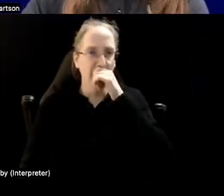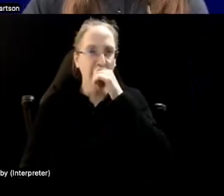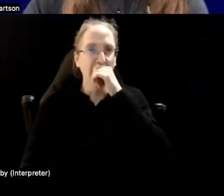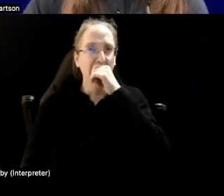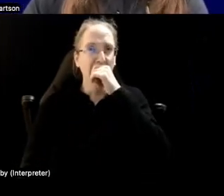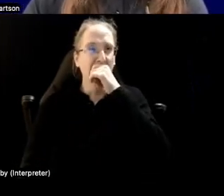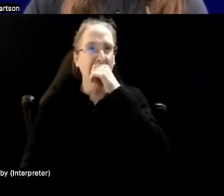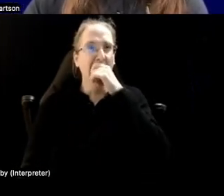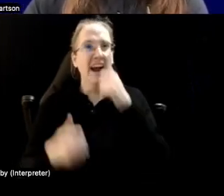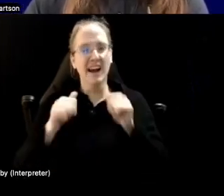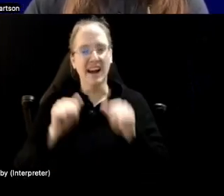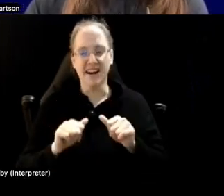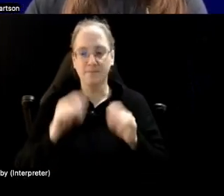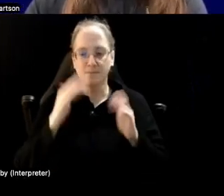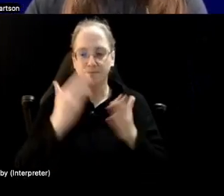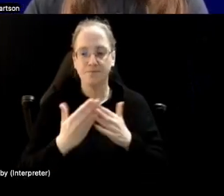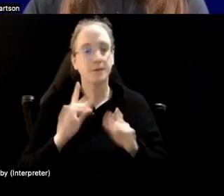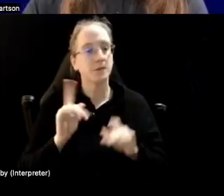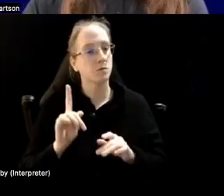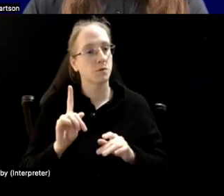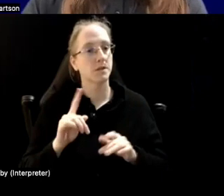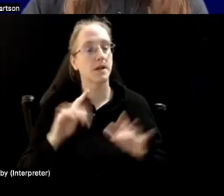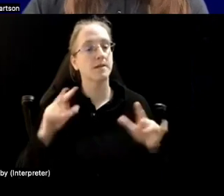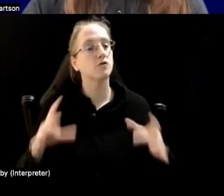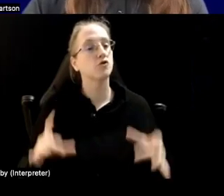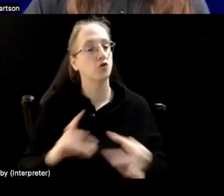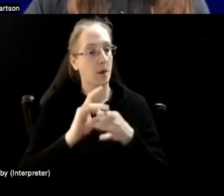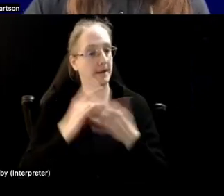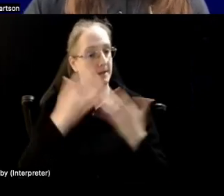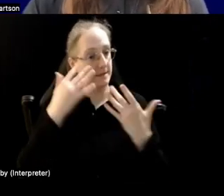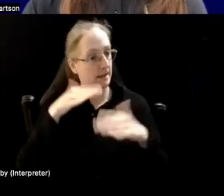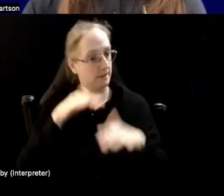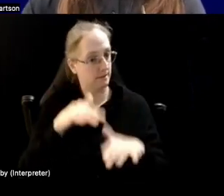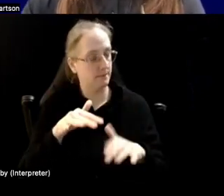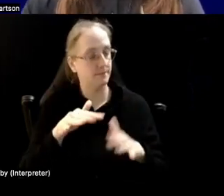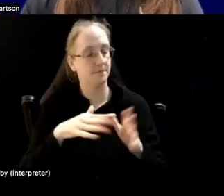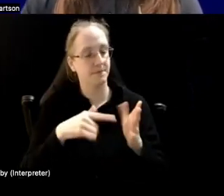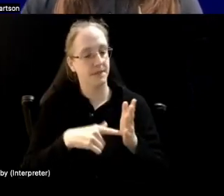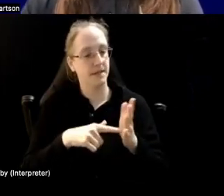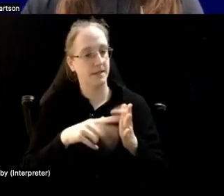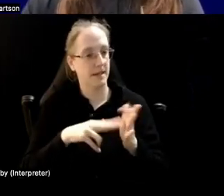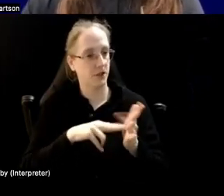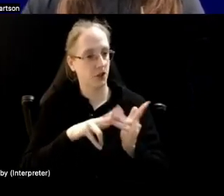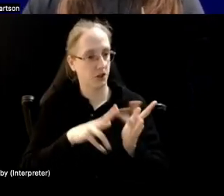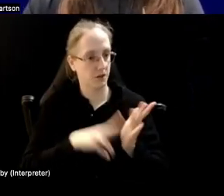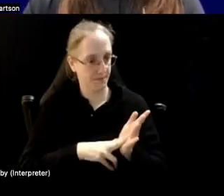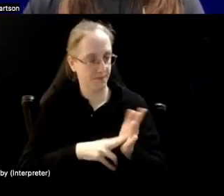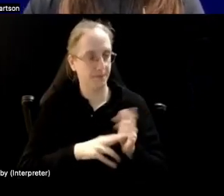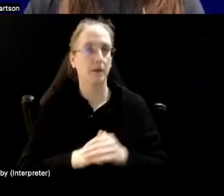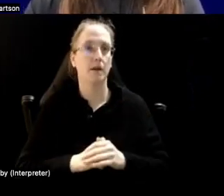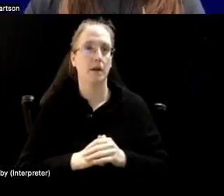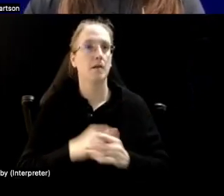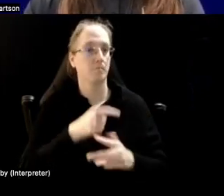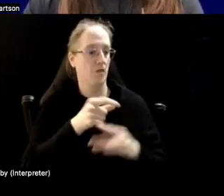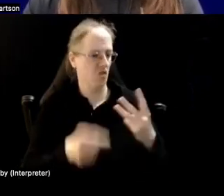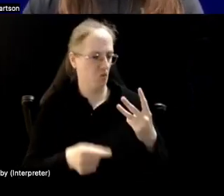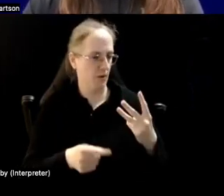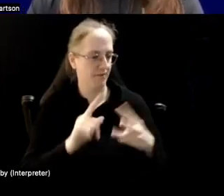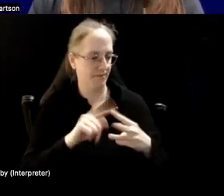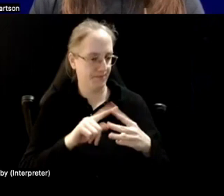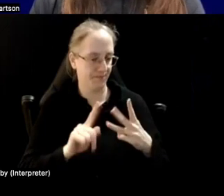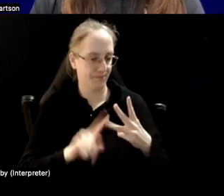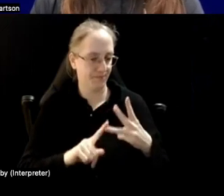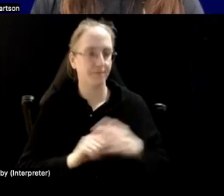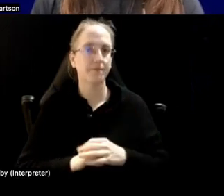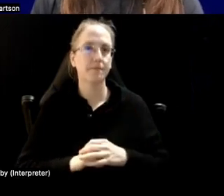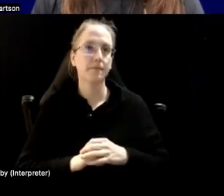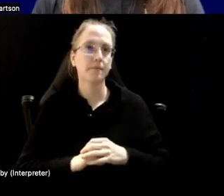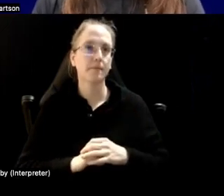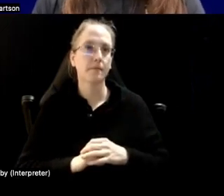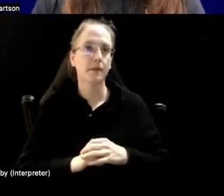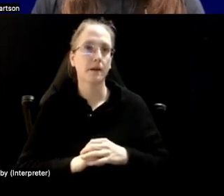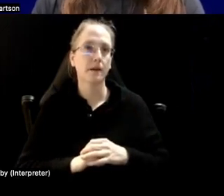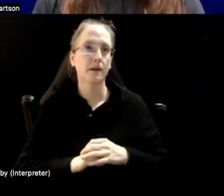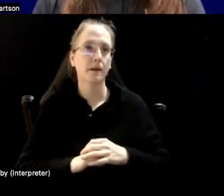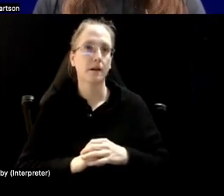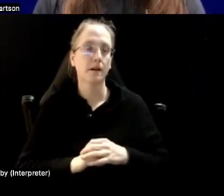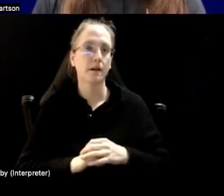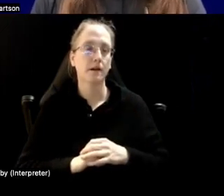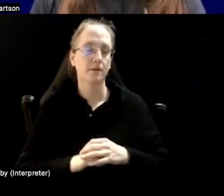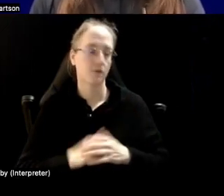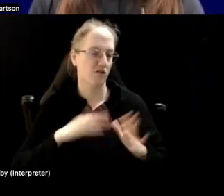is joint attention. There are three types and out of interest I just go through them briefly